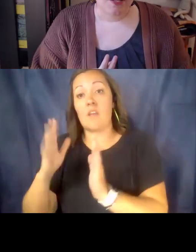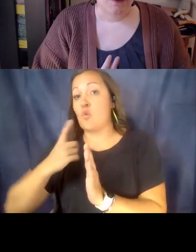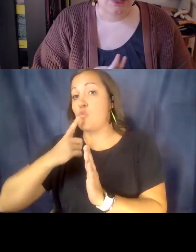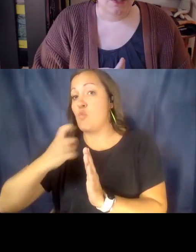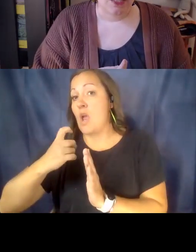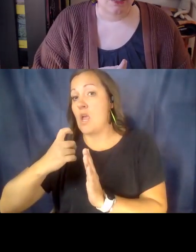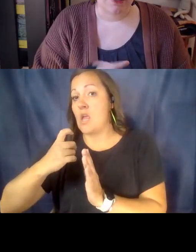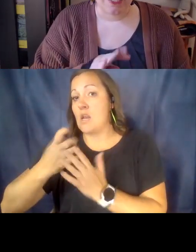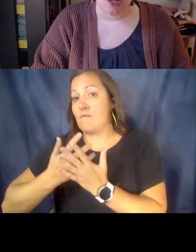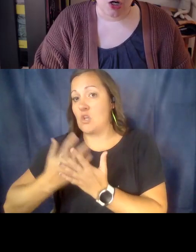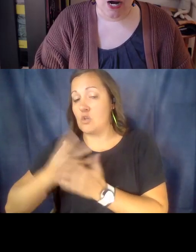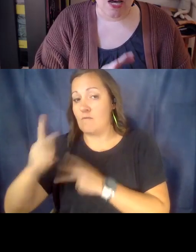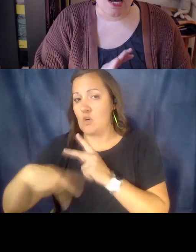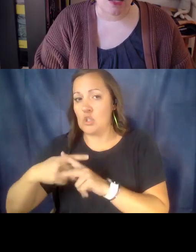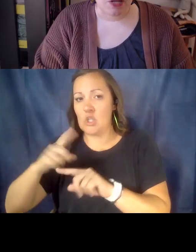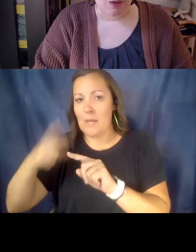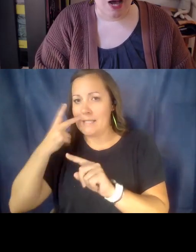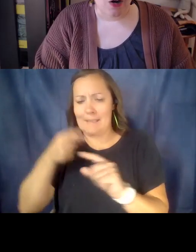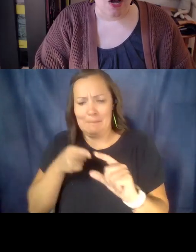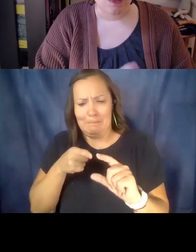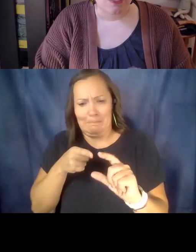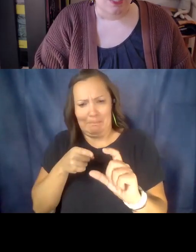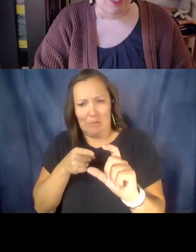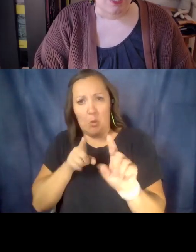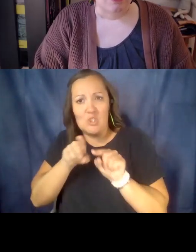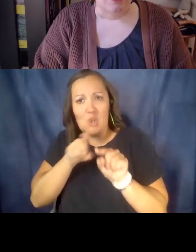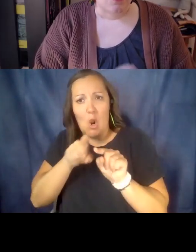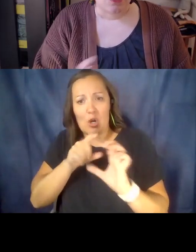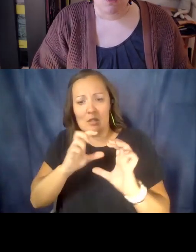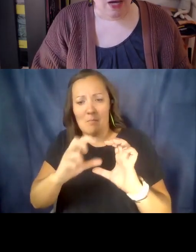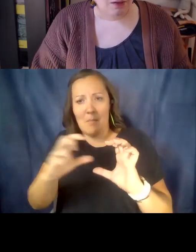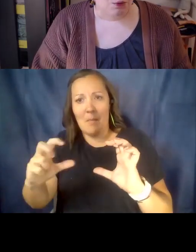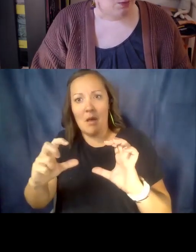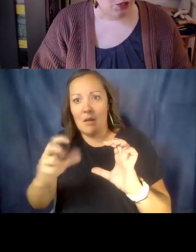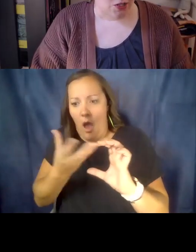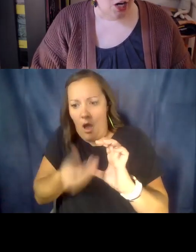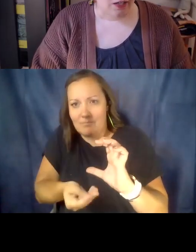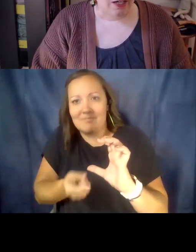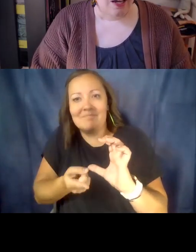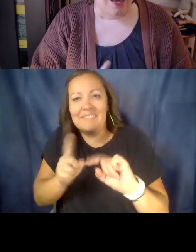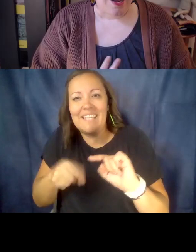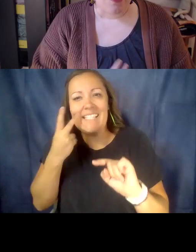they are like dark gray on the black background and those go away pretty much entirely. I would